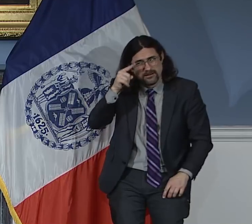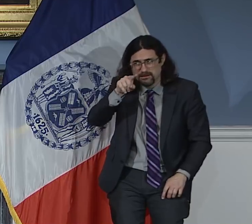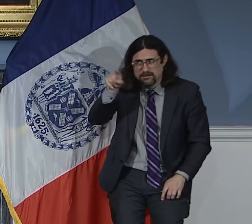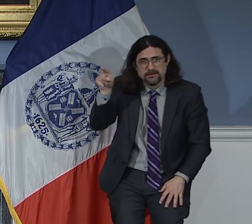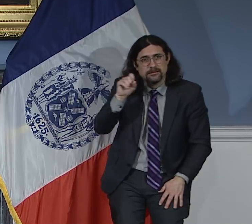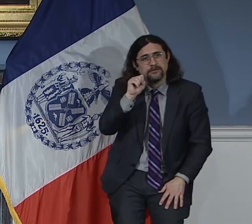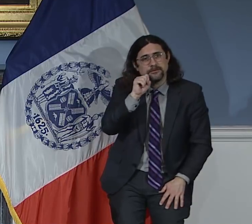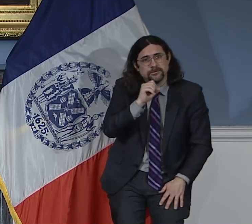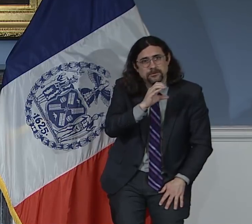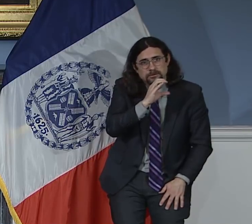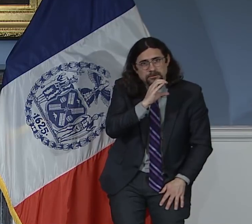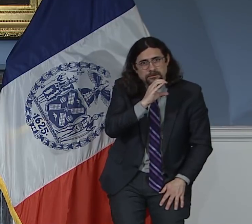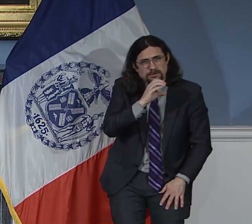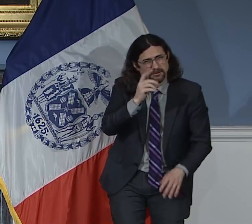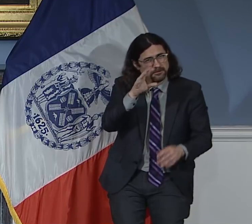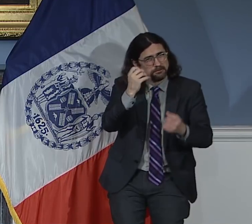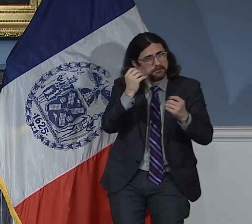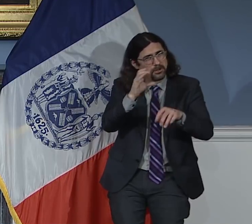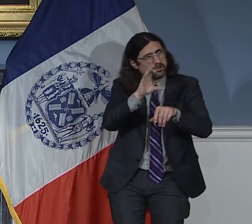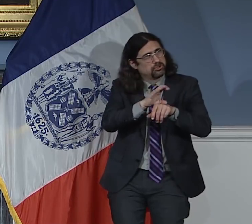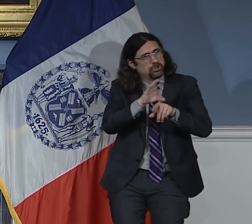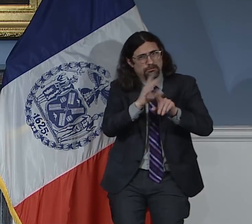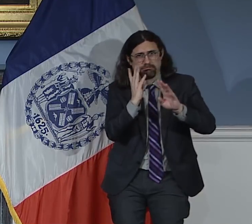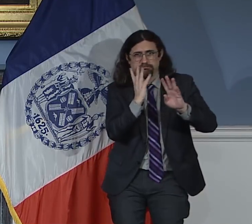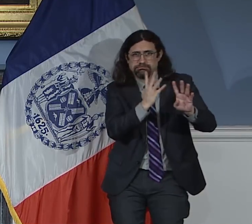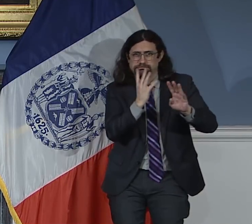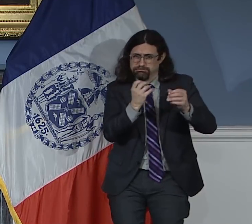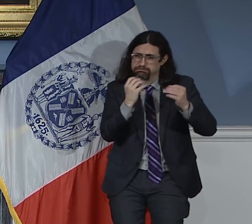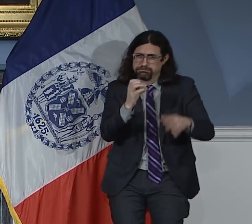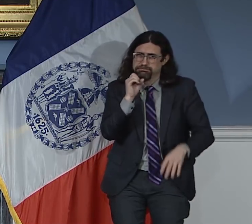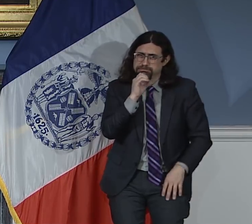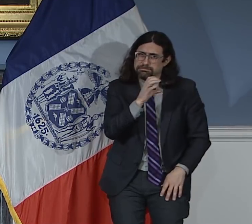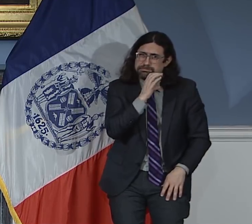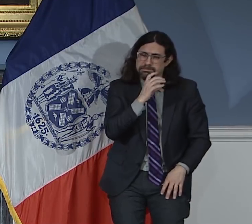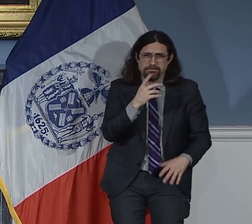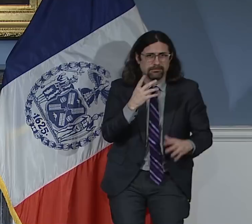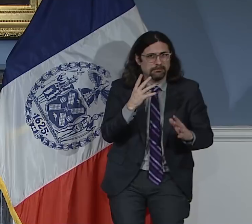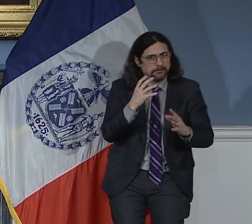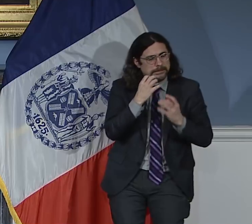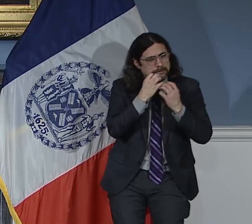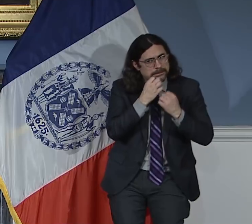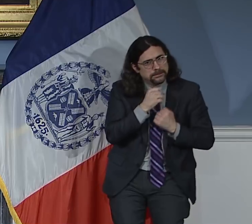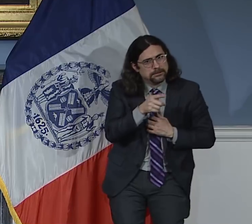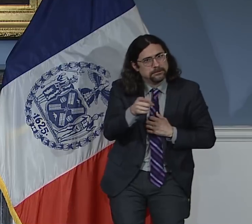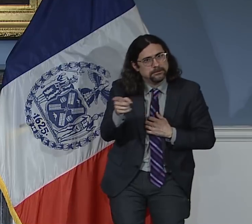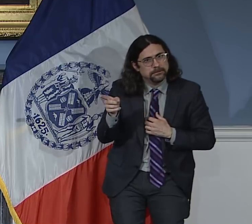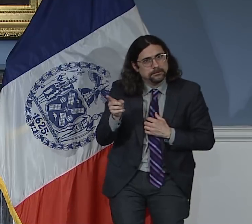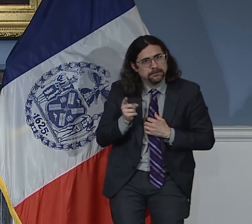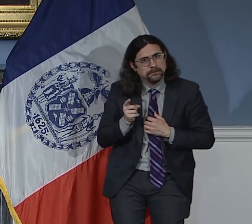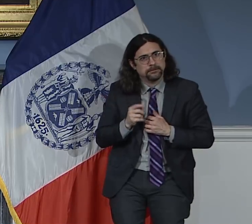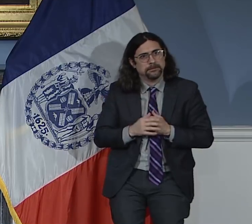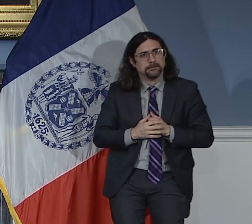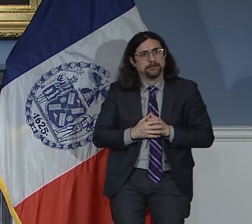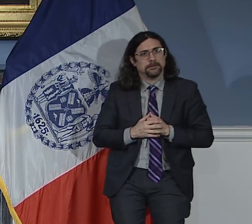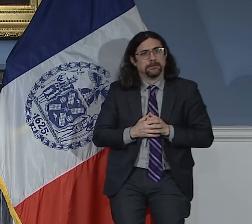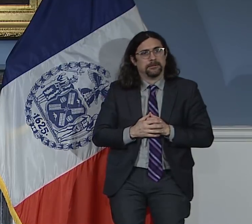CARE CONIDTIS.ON I DON'T THINK THERE'S ANY FAITH ON EARTH THAT WOULD CONDONE THA T. PLEASE TO ALL OF YOU WHO ARE DOING THIORS A RE